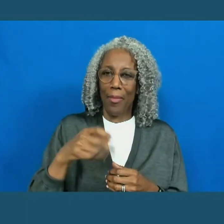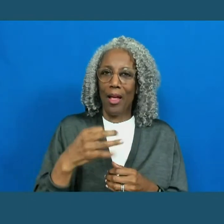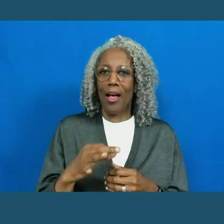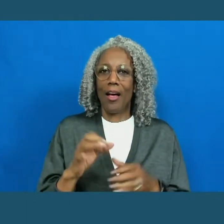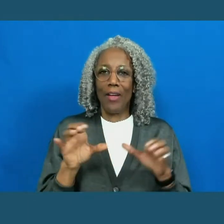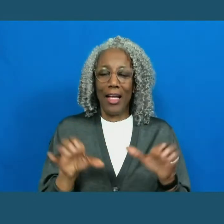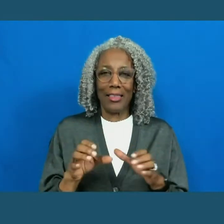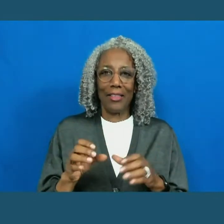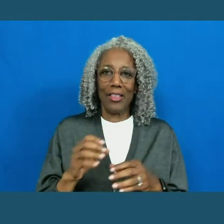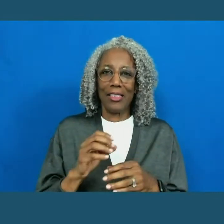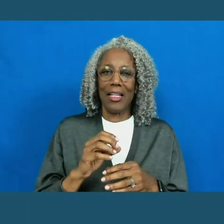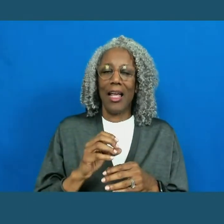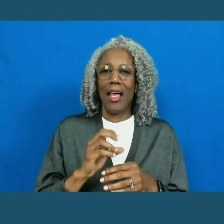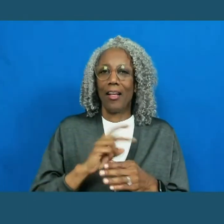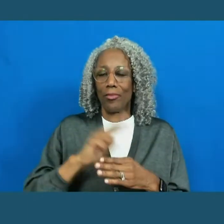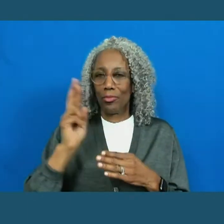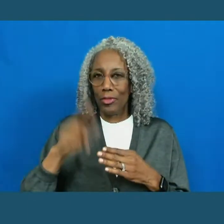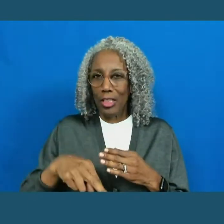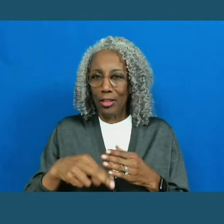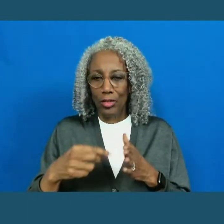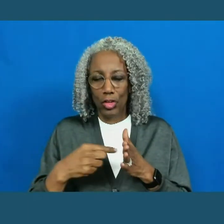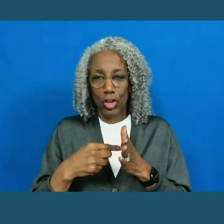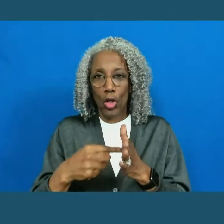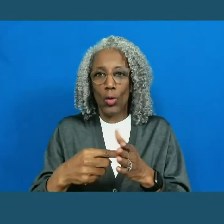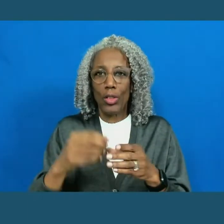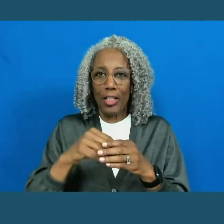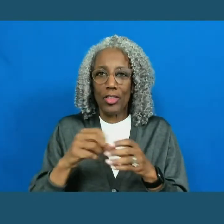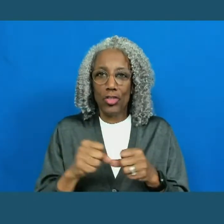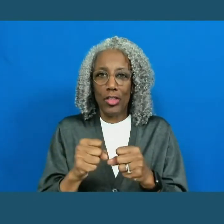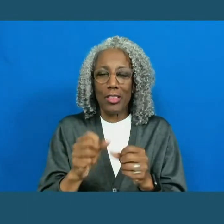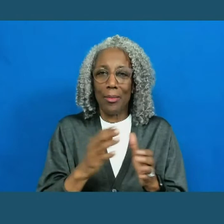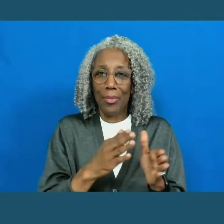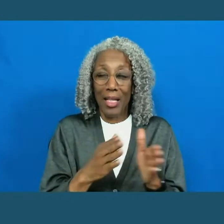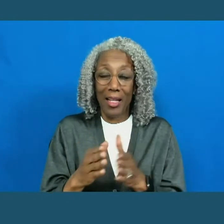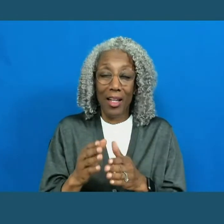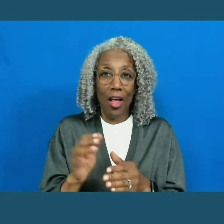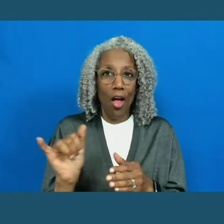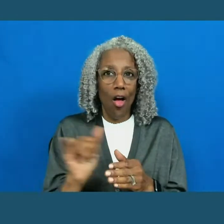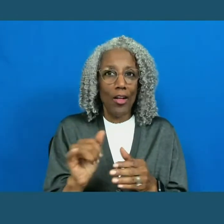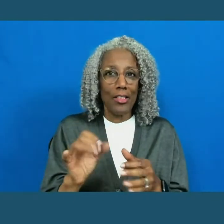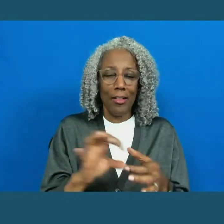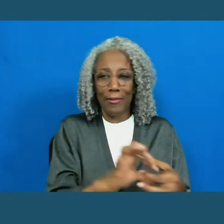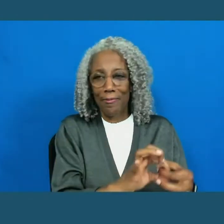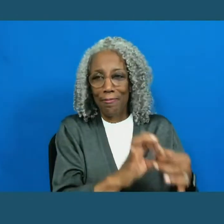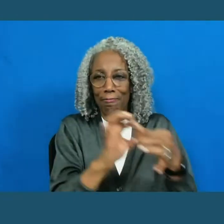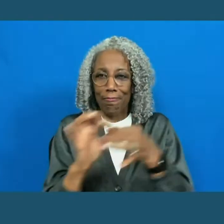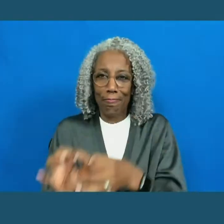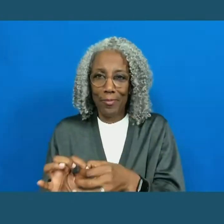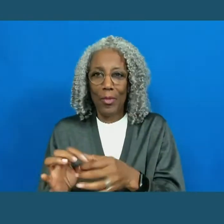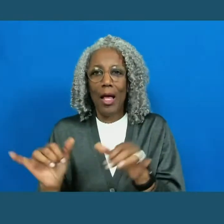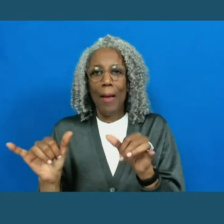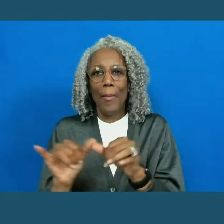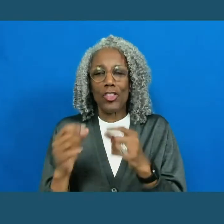mapping of the activities and outcomes and outcomes that were laid out in the strategic plan